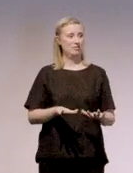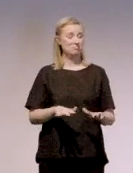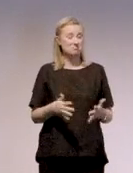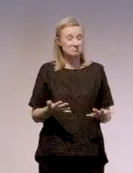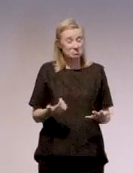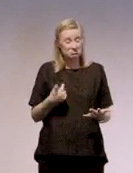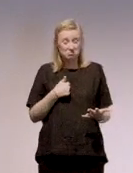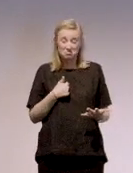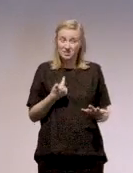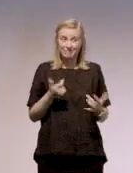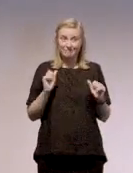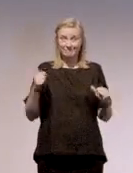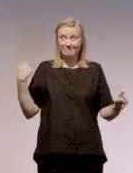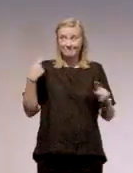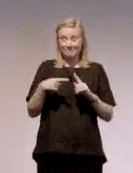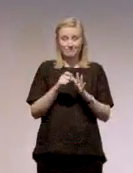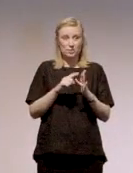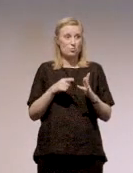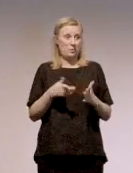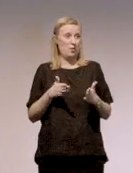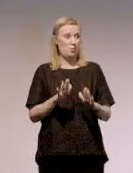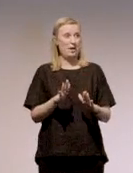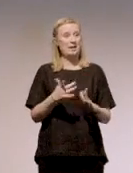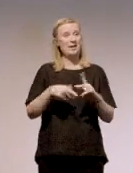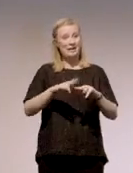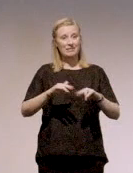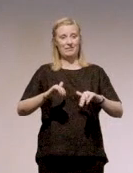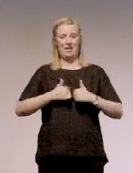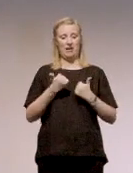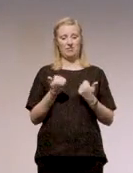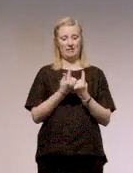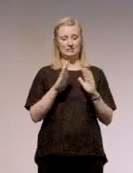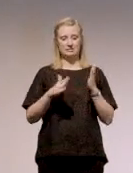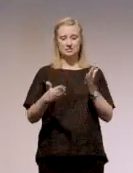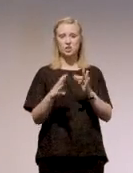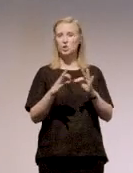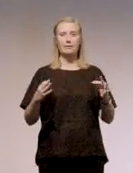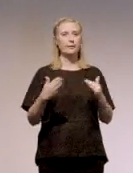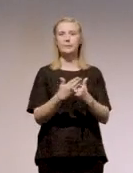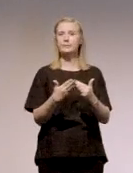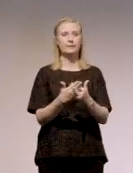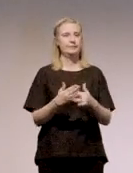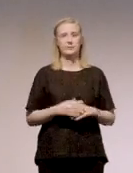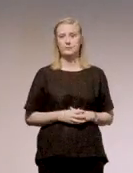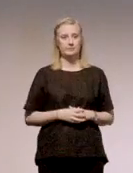create inclusive digital solutions. If I was walking into a retail environment and was not looking after one